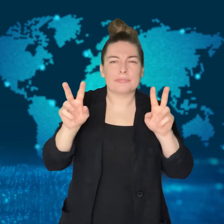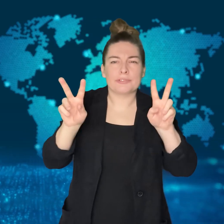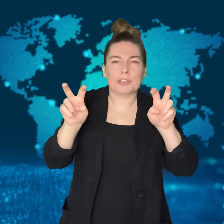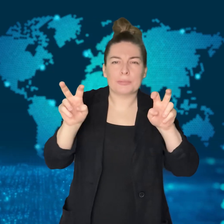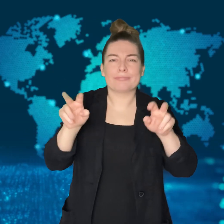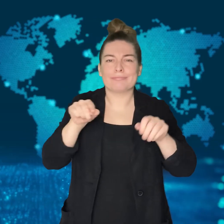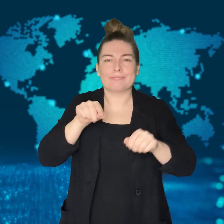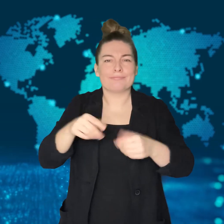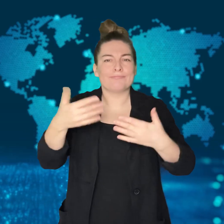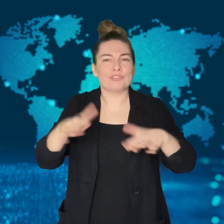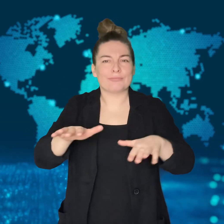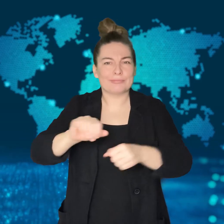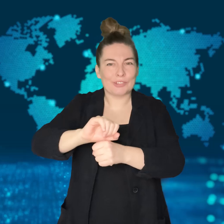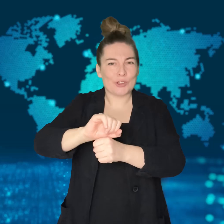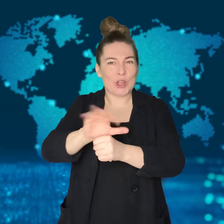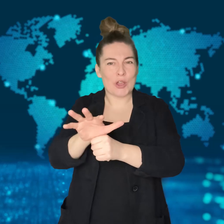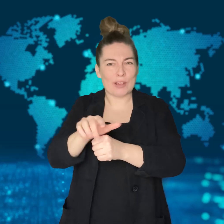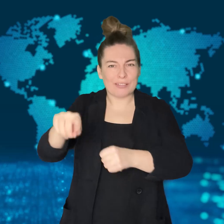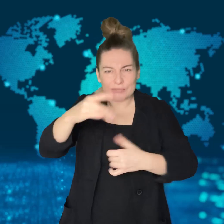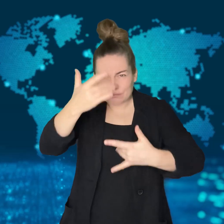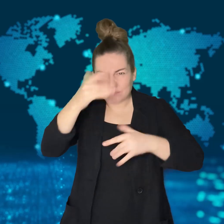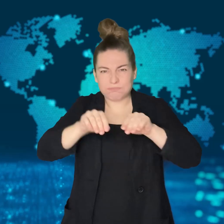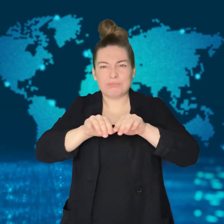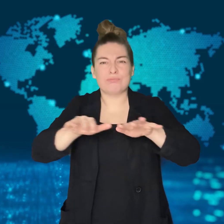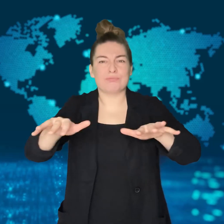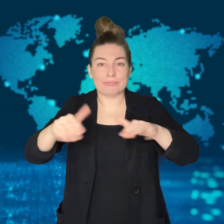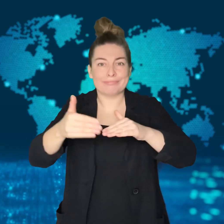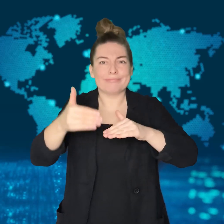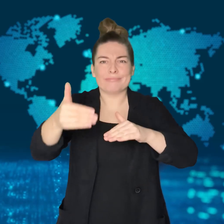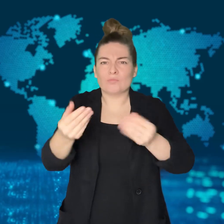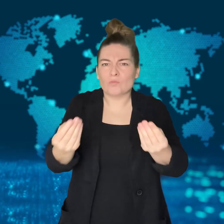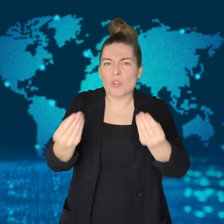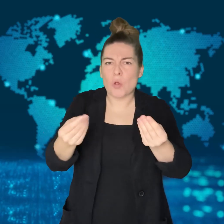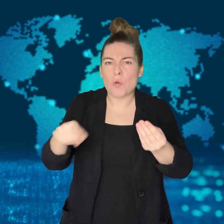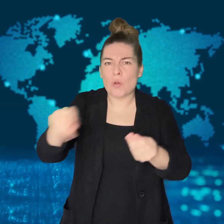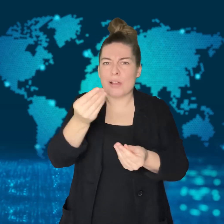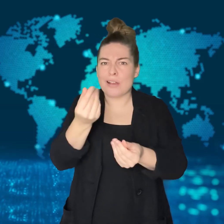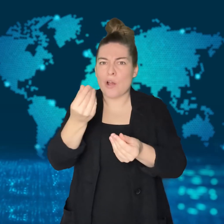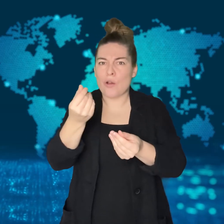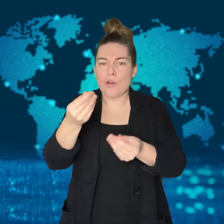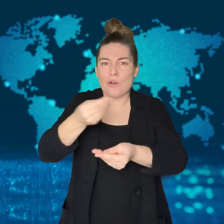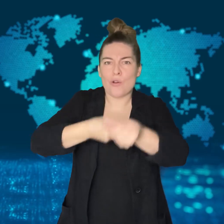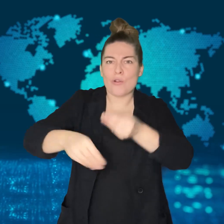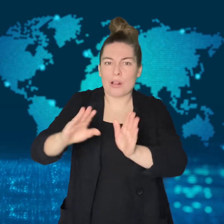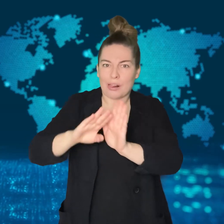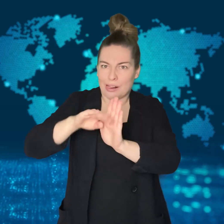and the invasion of Ukraine.